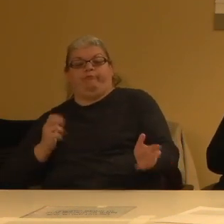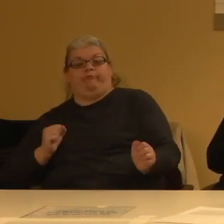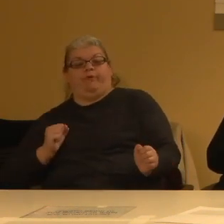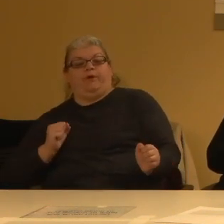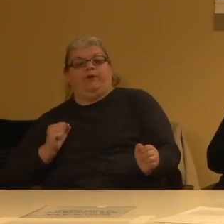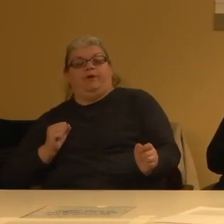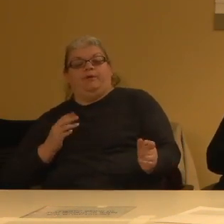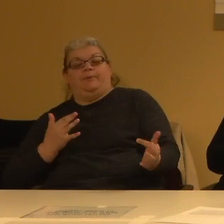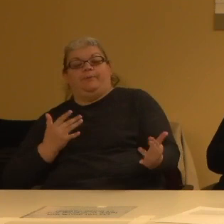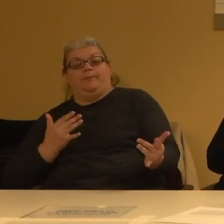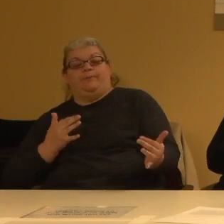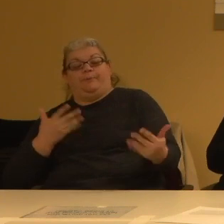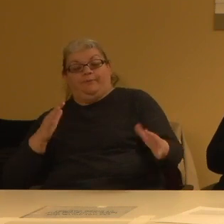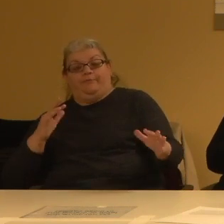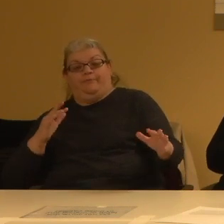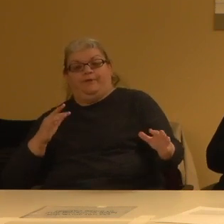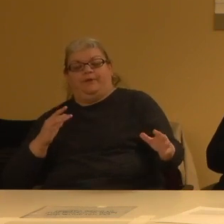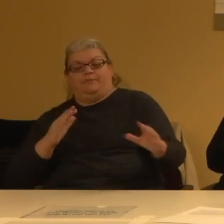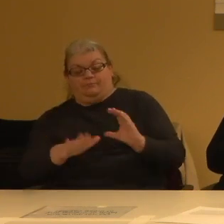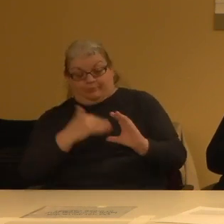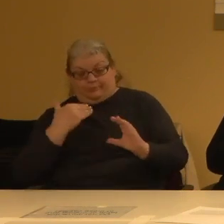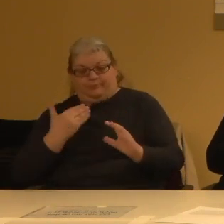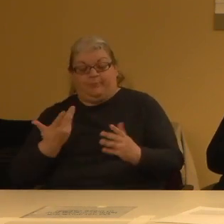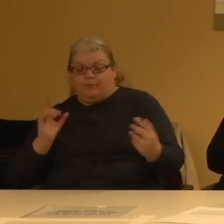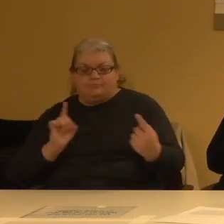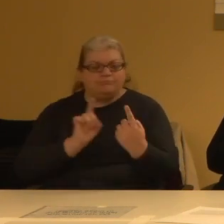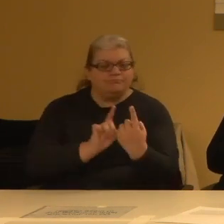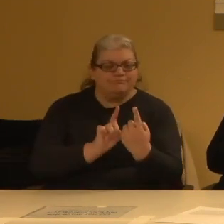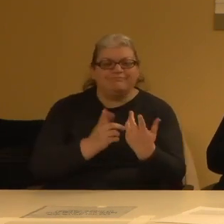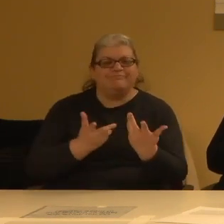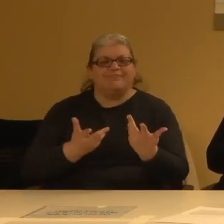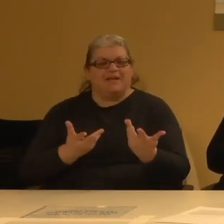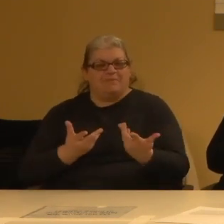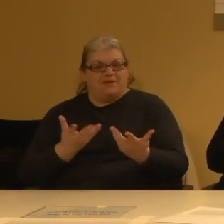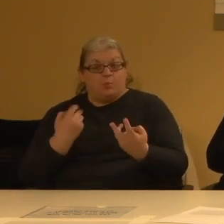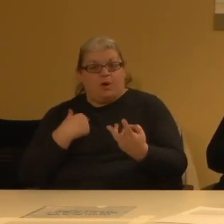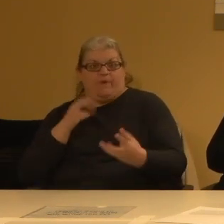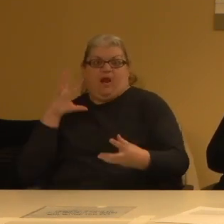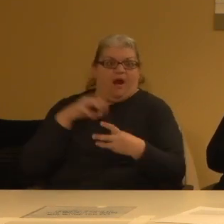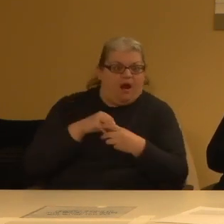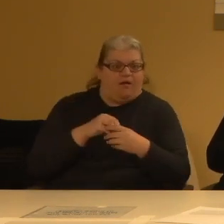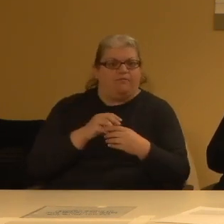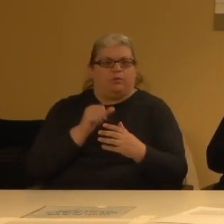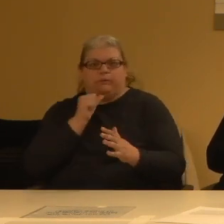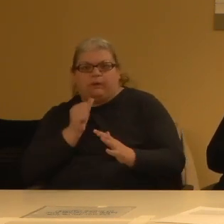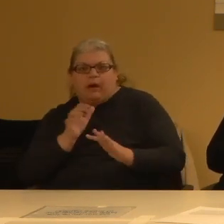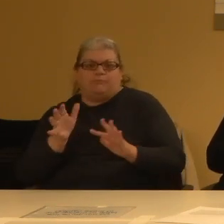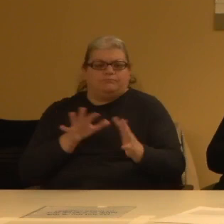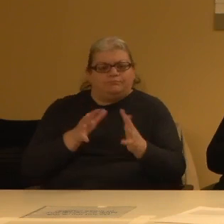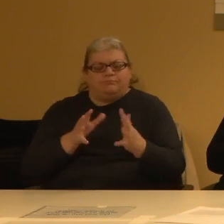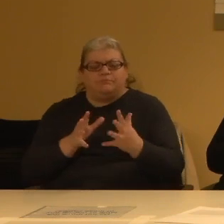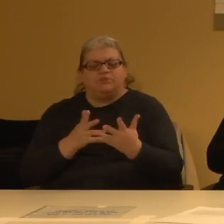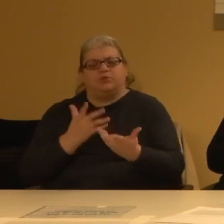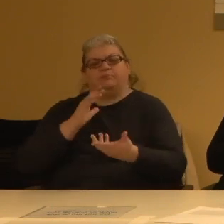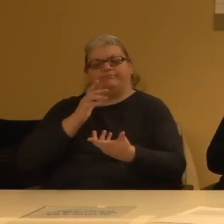my emails and you know, how active do you wanna be?" And like all the sort of building of relationship and a friendship, that then allows for